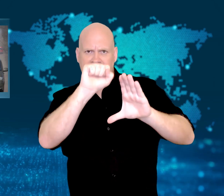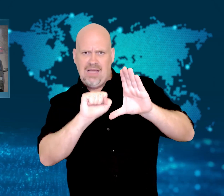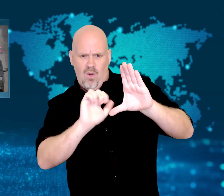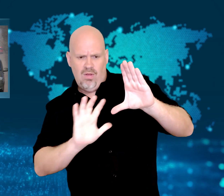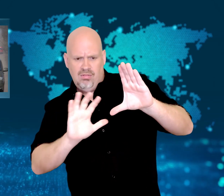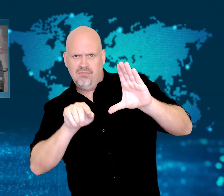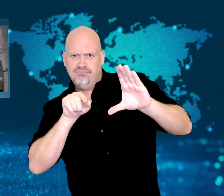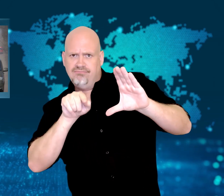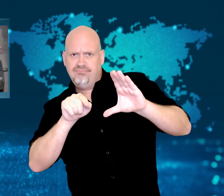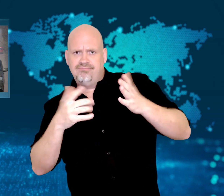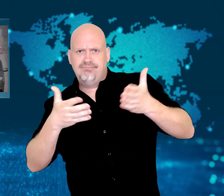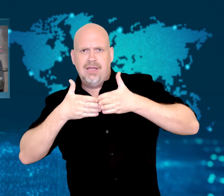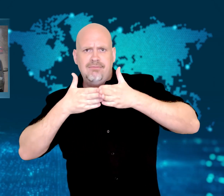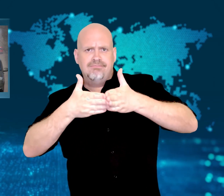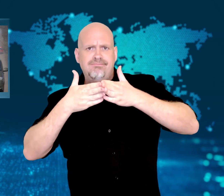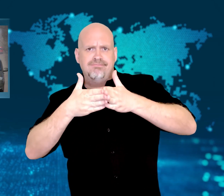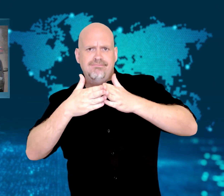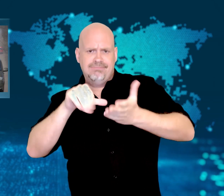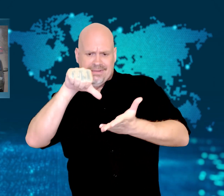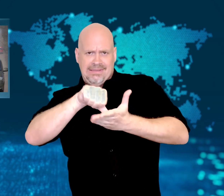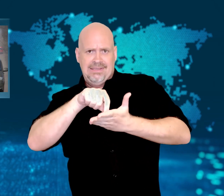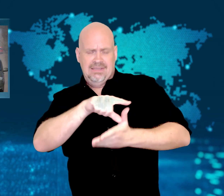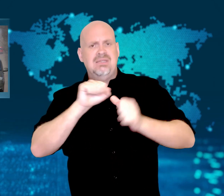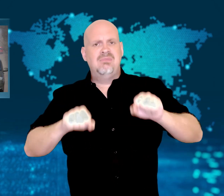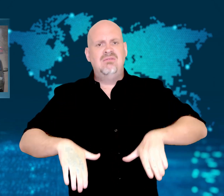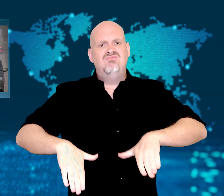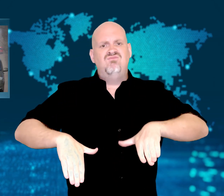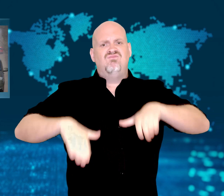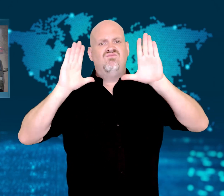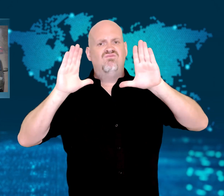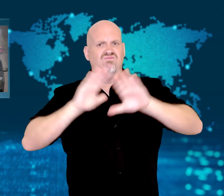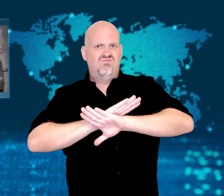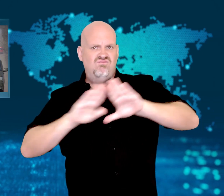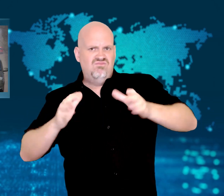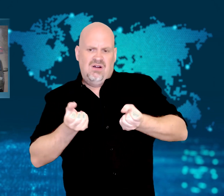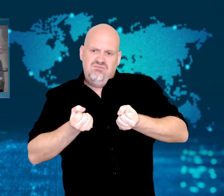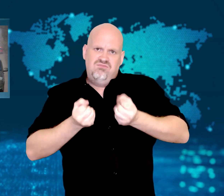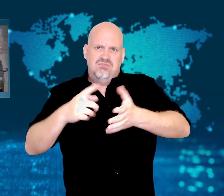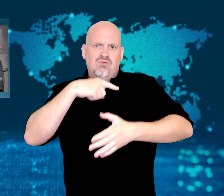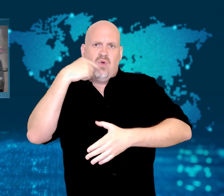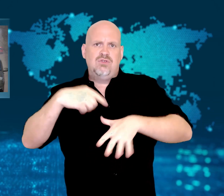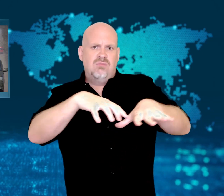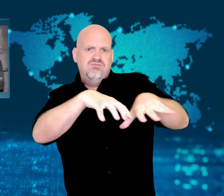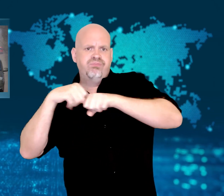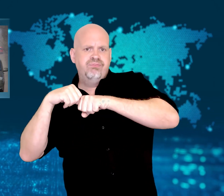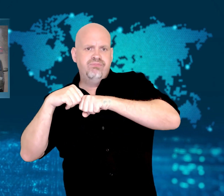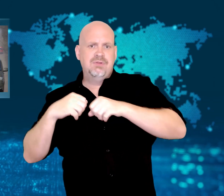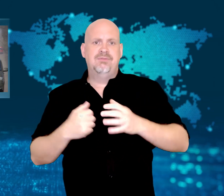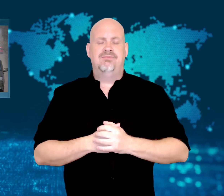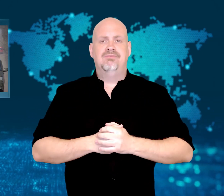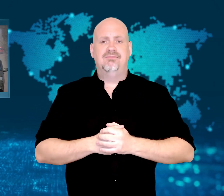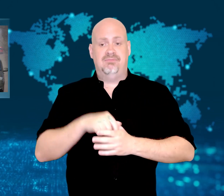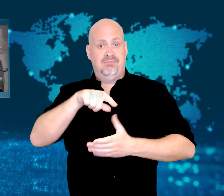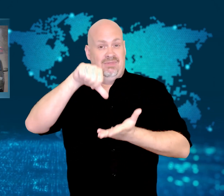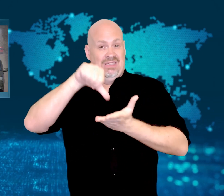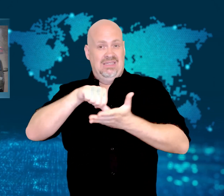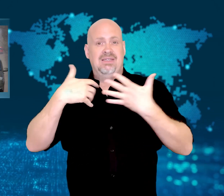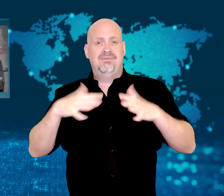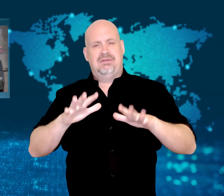The city has been under siege for around 7 weeks,